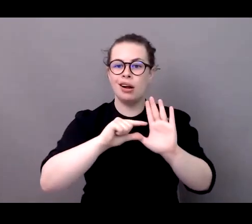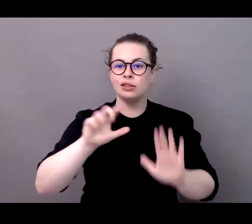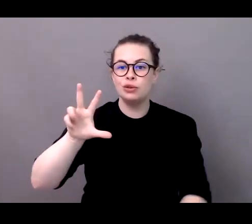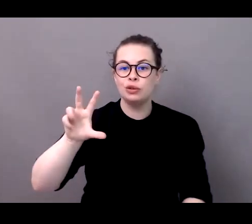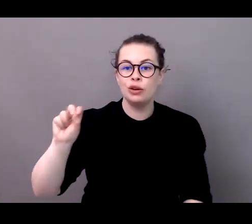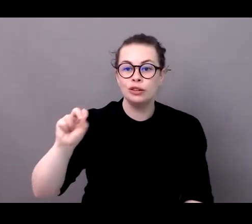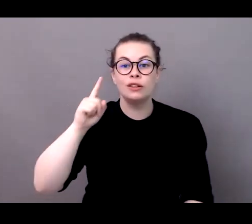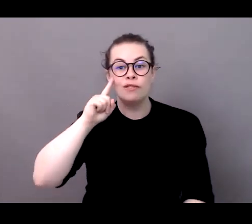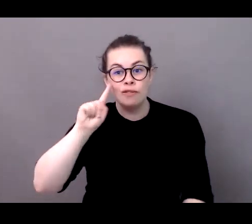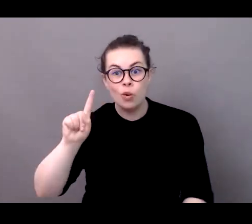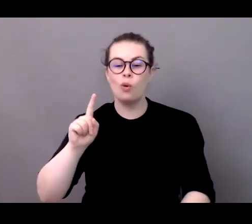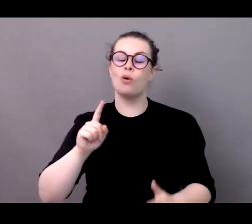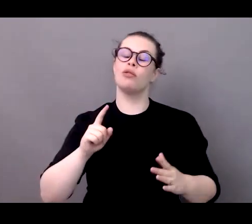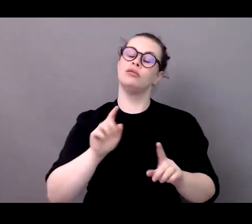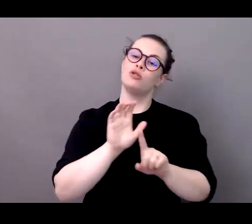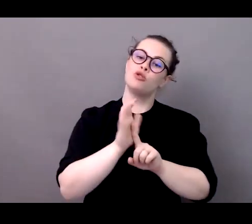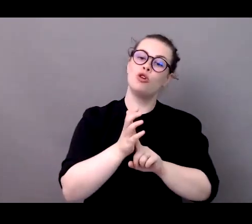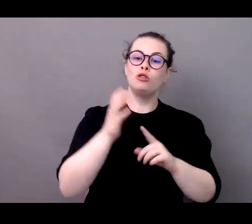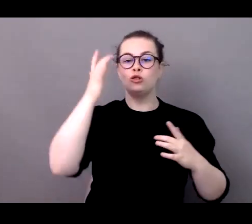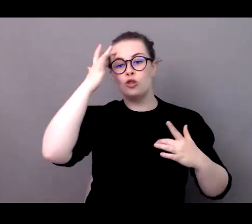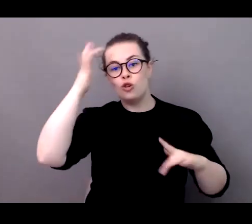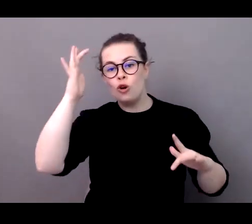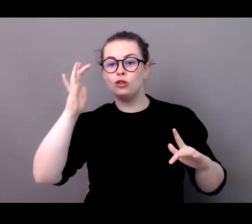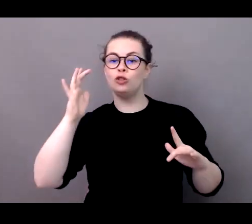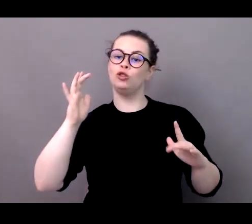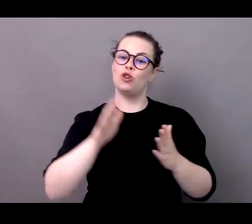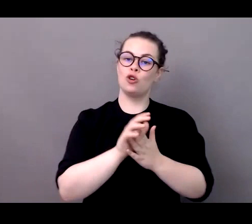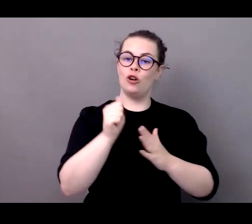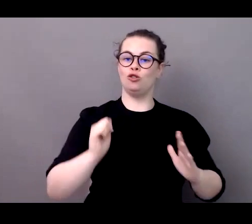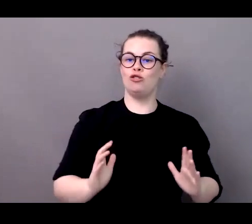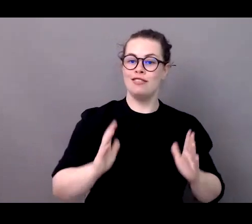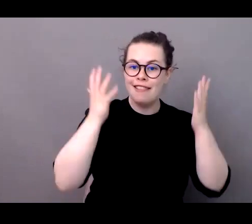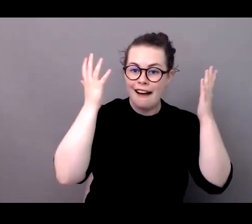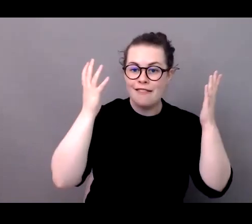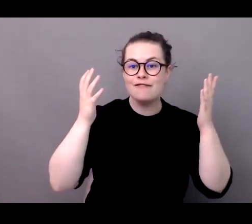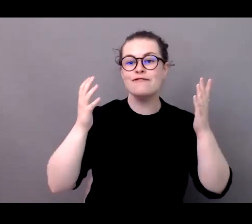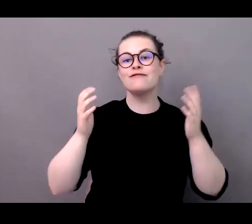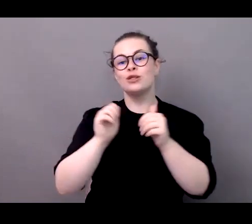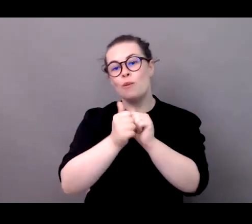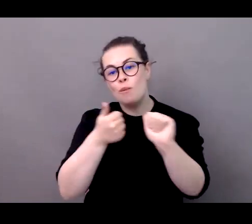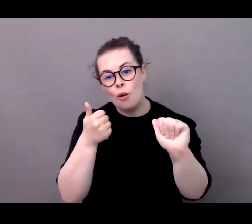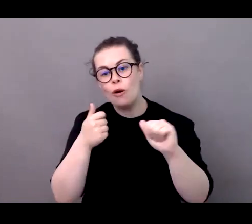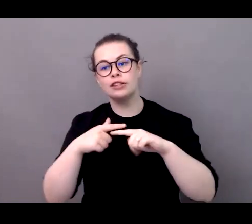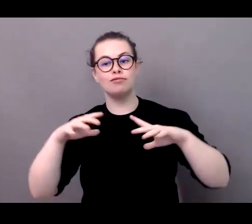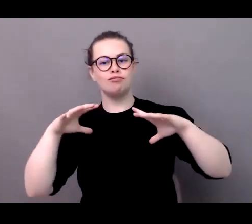leisure, and sport, which of course is the theme and the focus of this year's summer school. So,